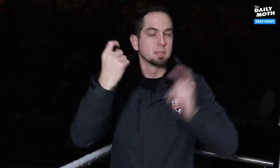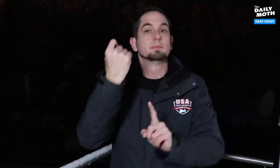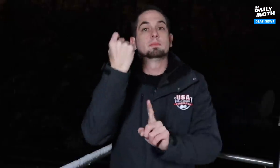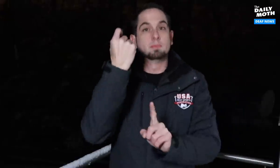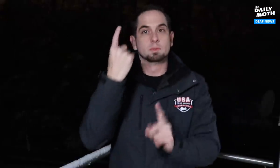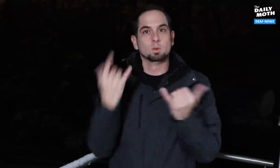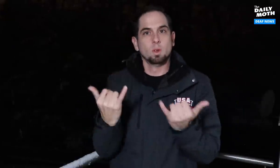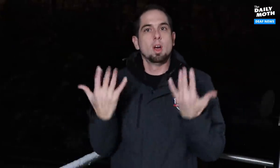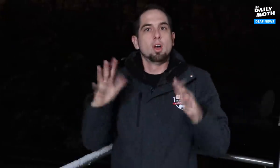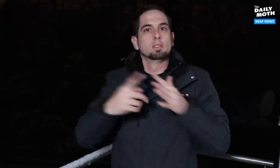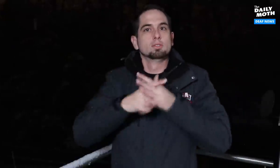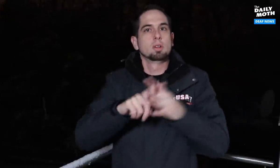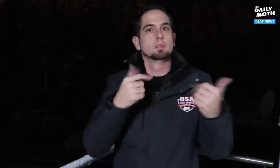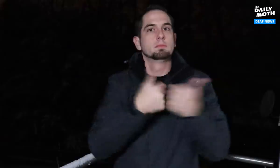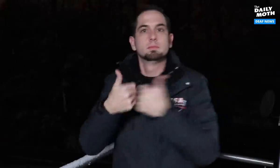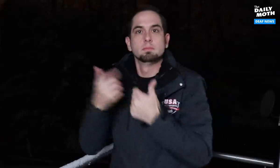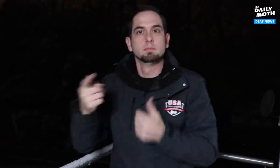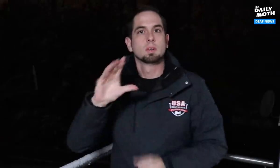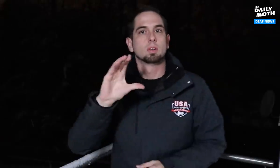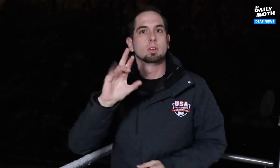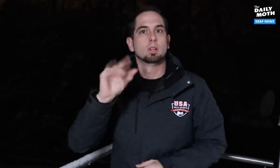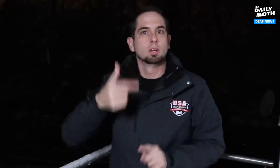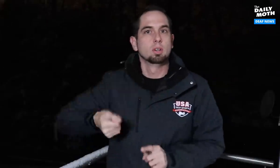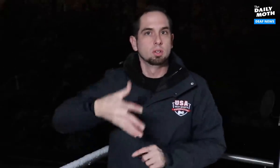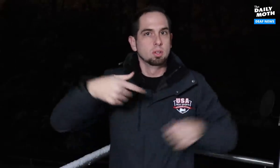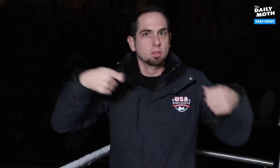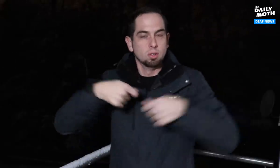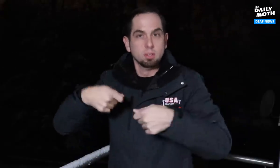But there were already competition today with curling.